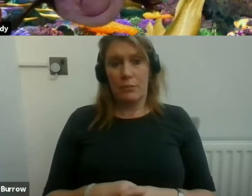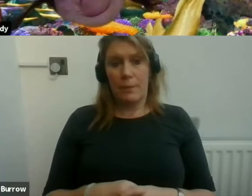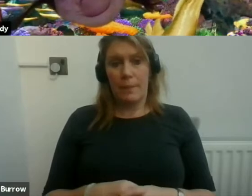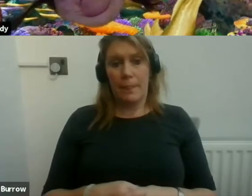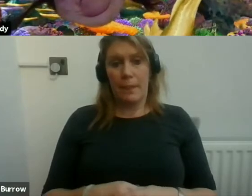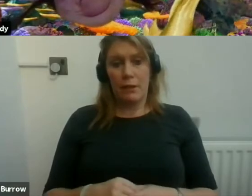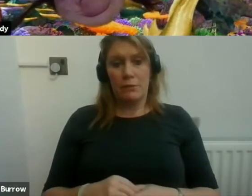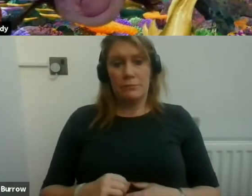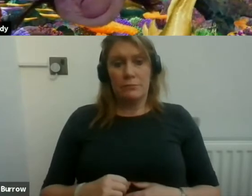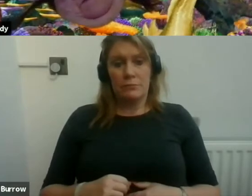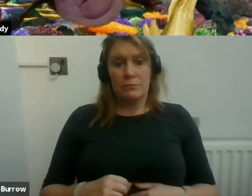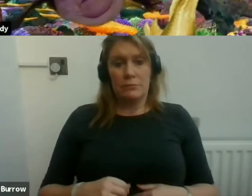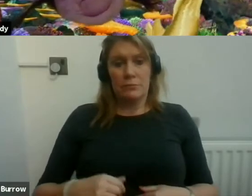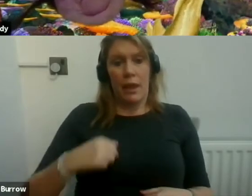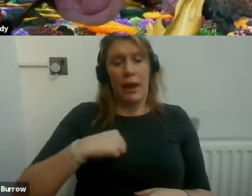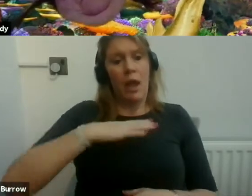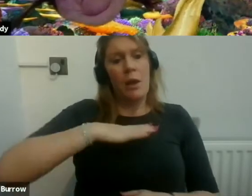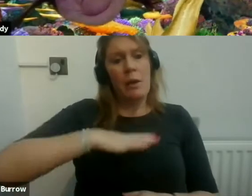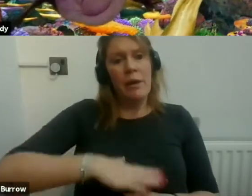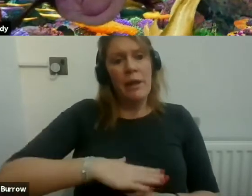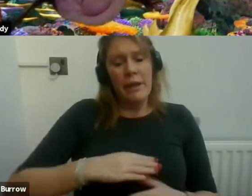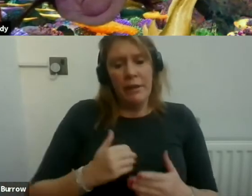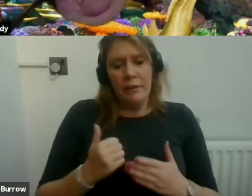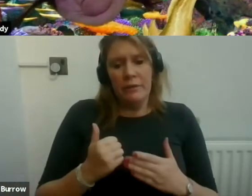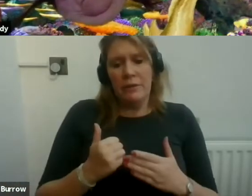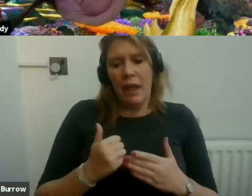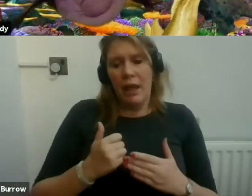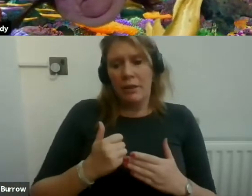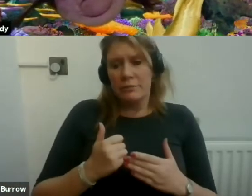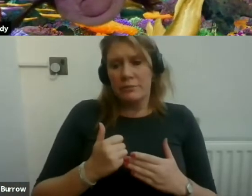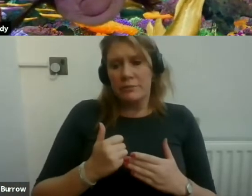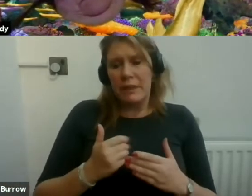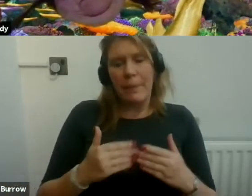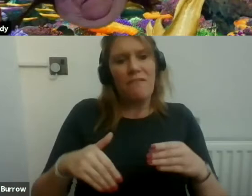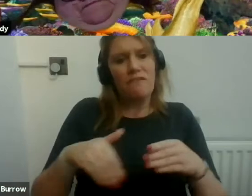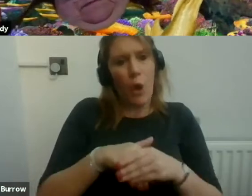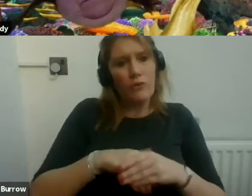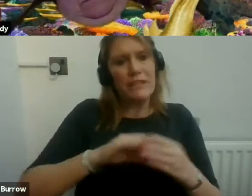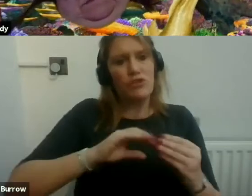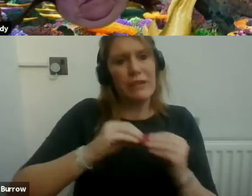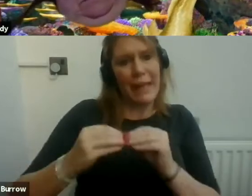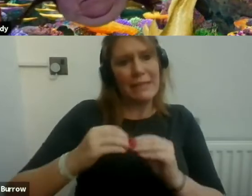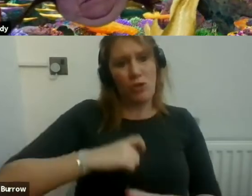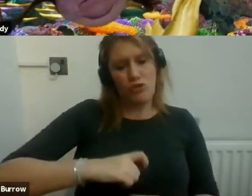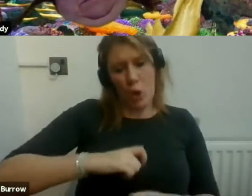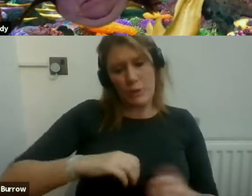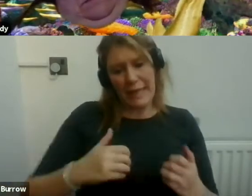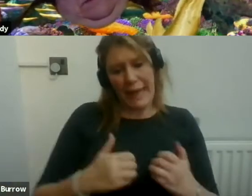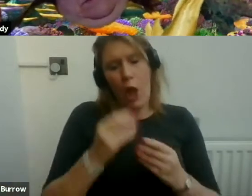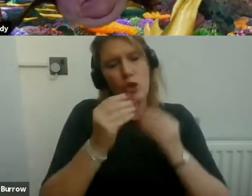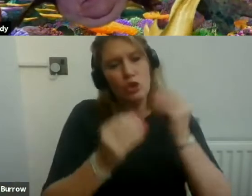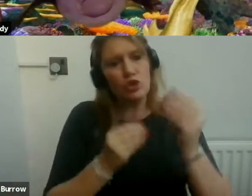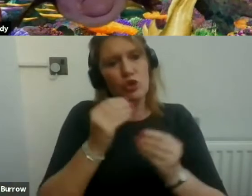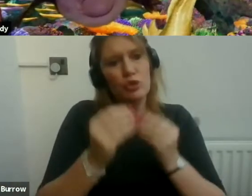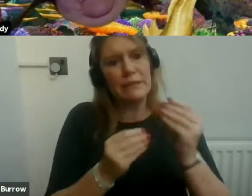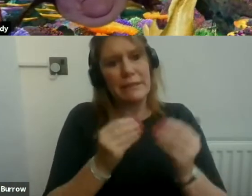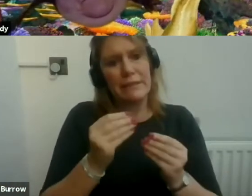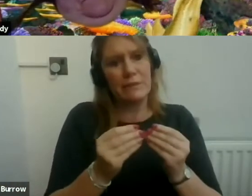the roles that were created and the way the stories were told of disabled people.